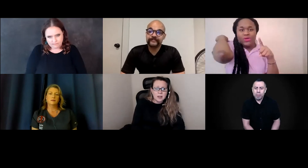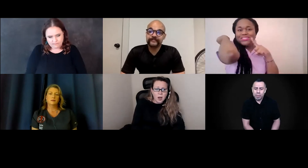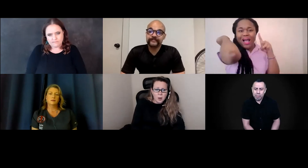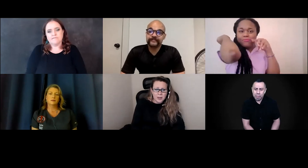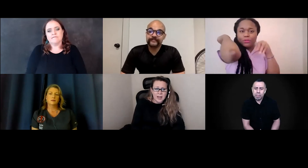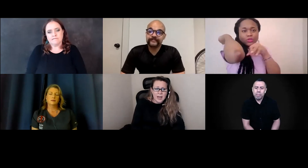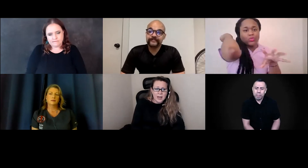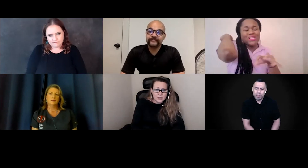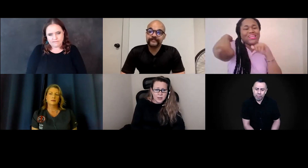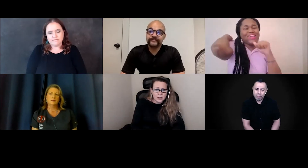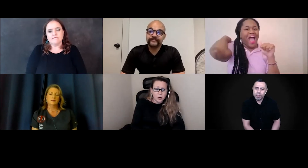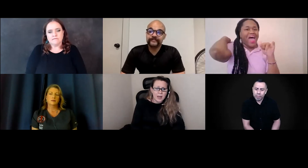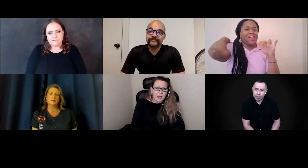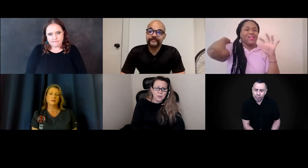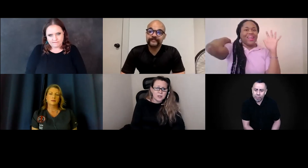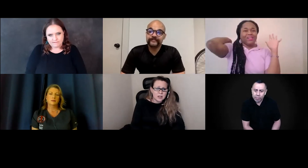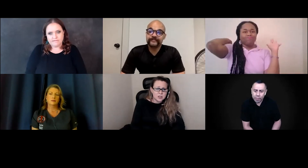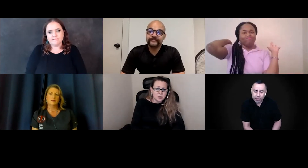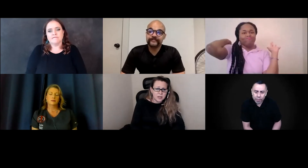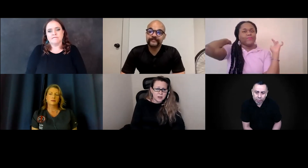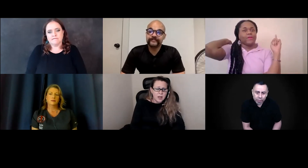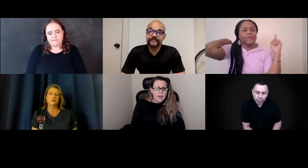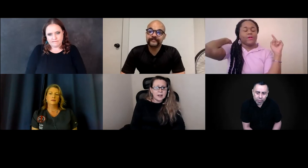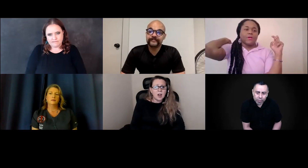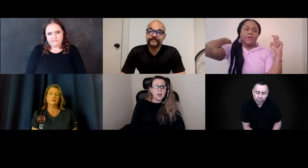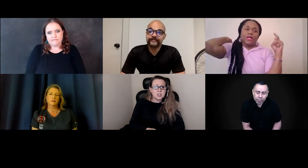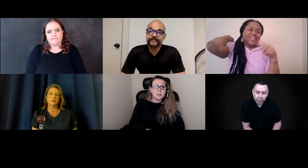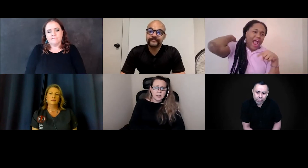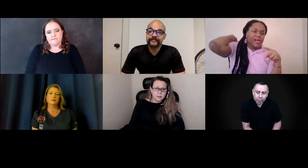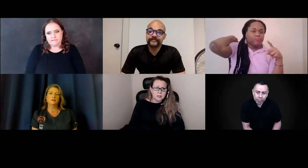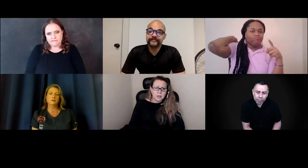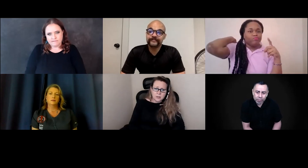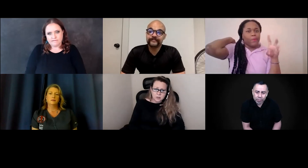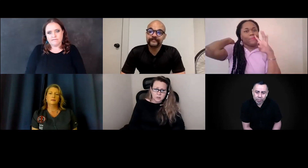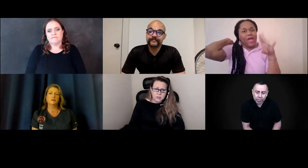up and advocating on behalf of the deaf student, and not just letting the deaf student take